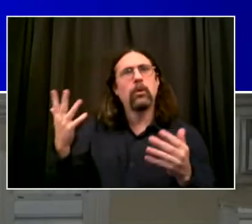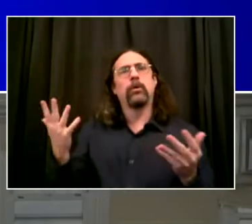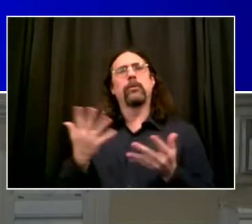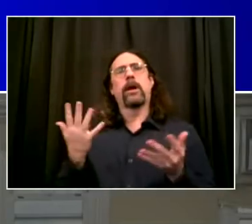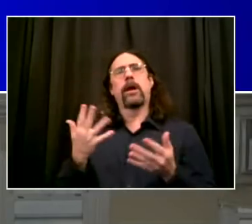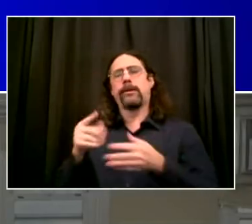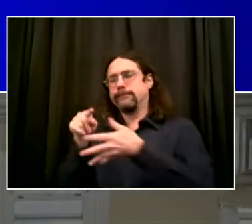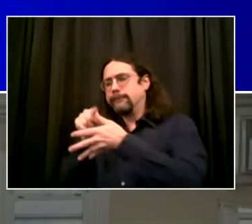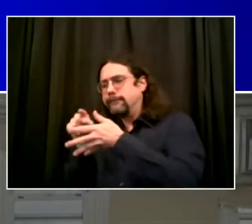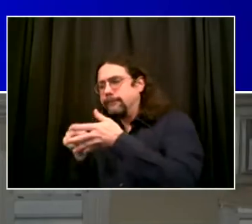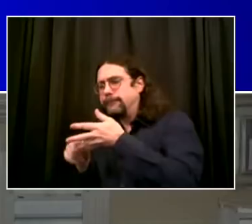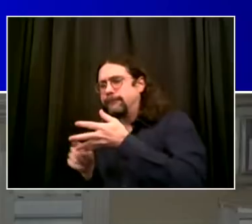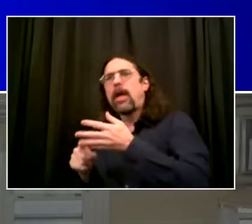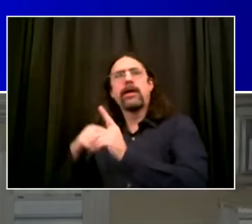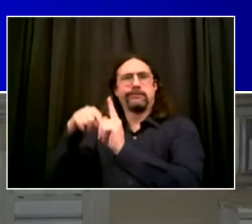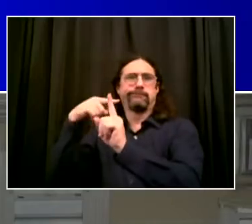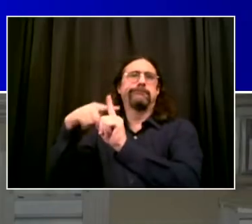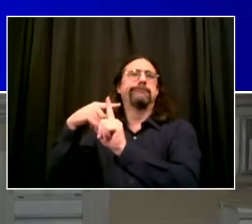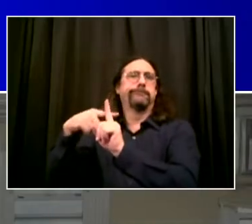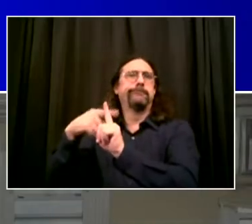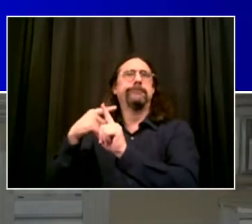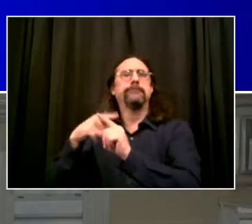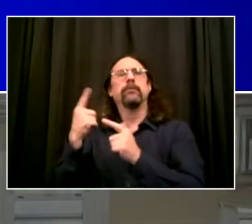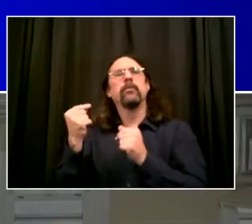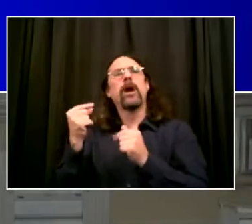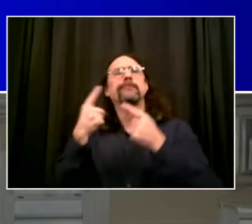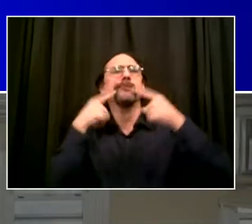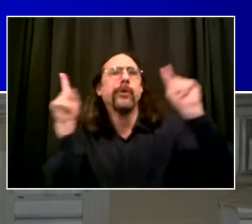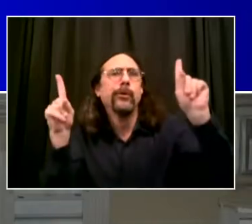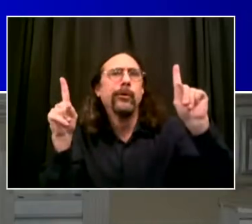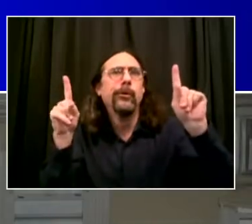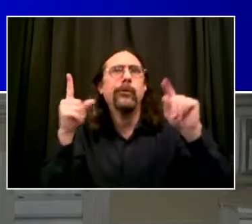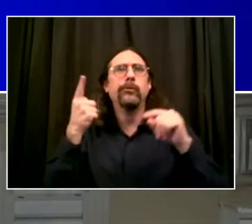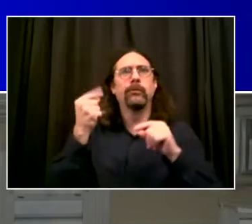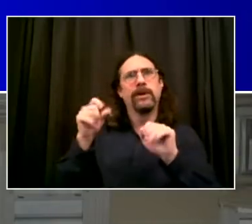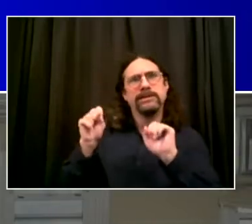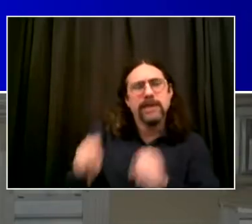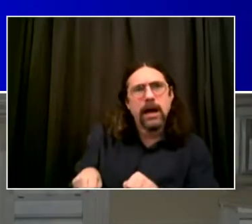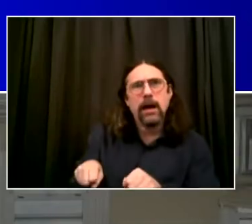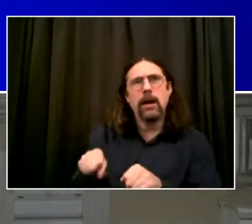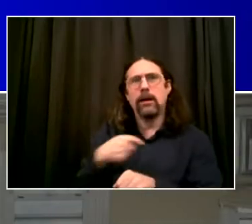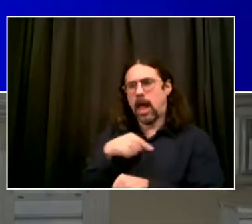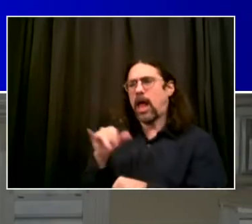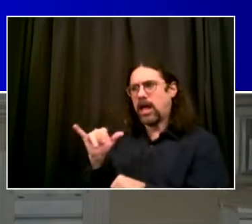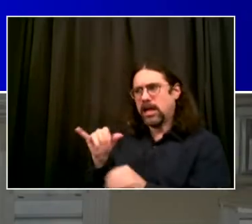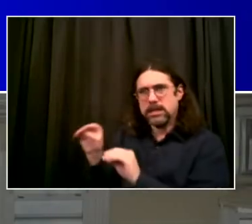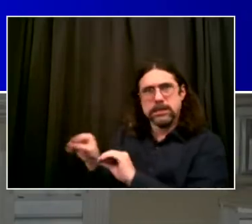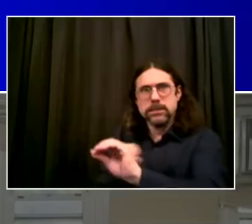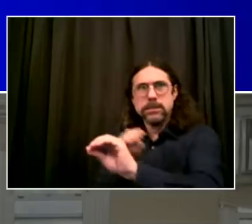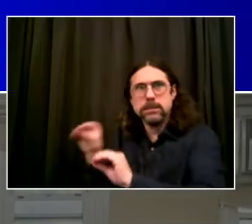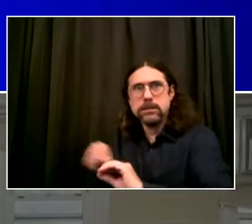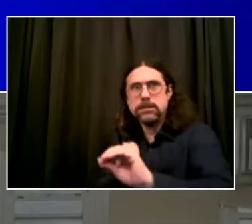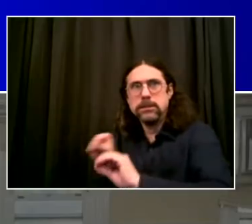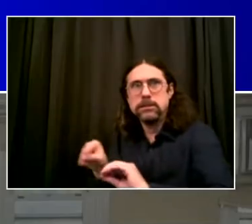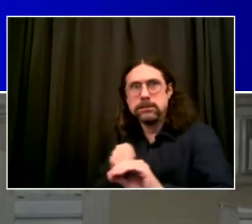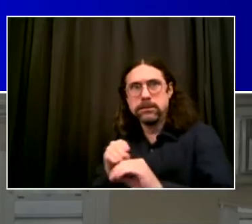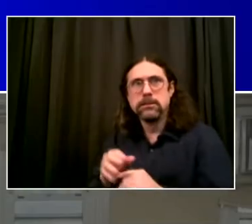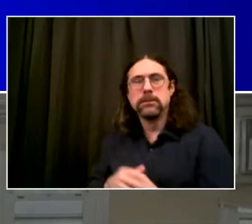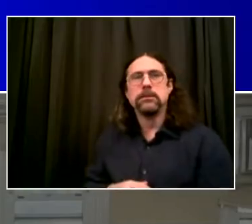TTHAT AAE R DIFFERENT AND CAN REACH THEM IN A MORE INDIVIDUAL MANNER. OUR KIDS ARE GOING TO NEED ATHT INDIVIDUAL HELP BECAUSE THEY ARE